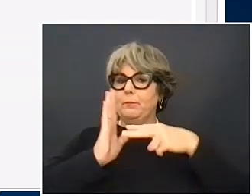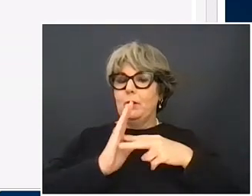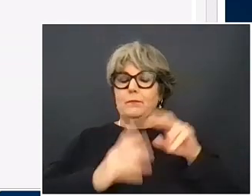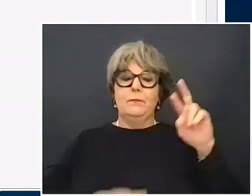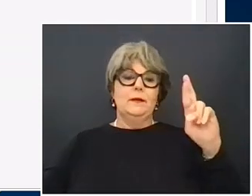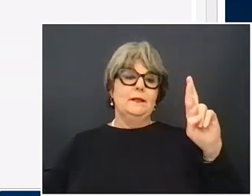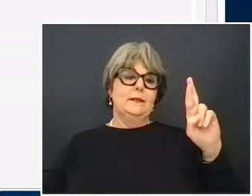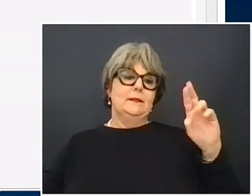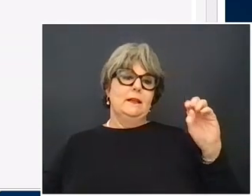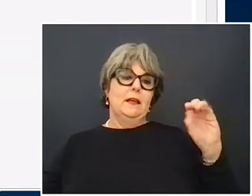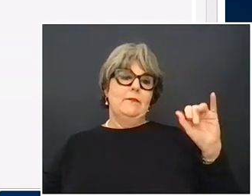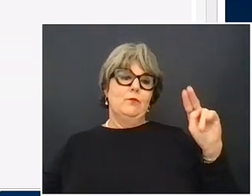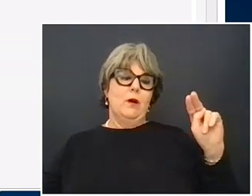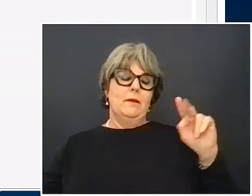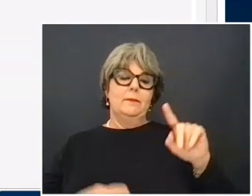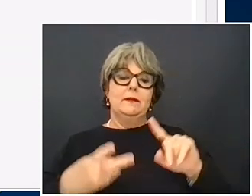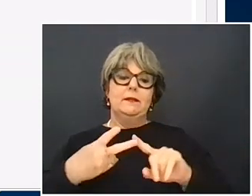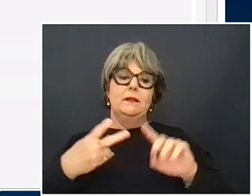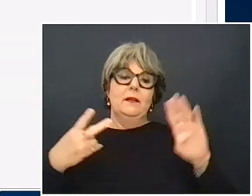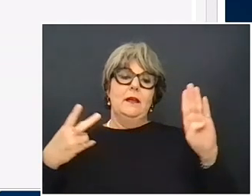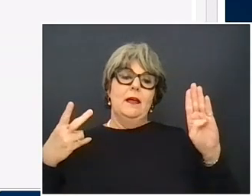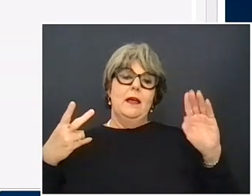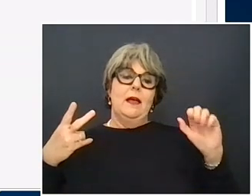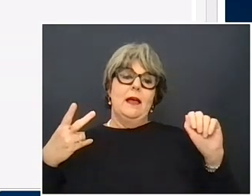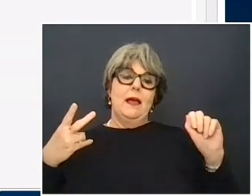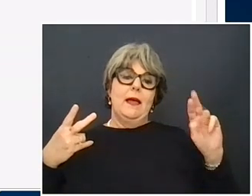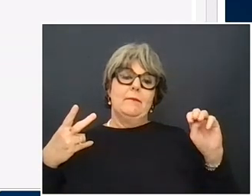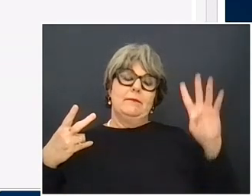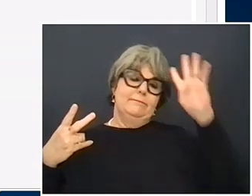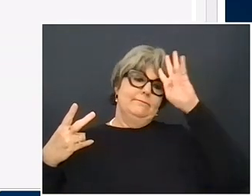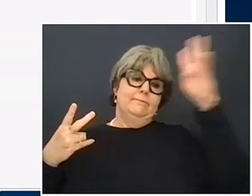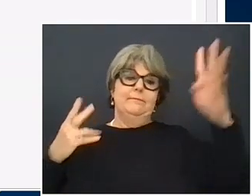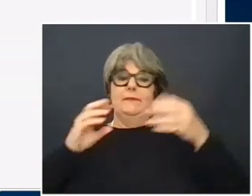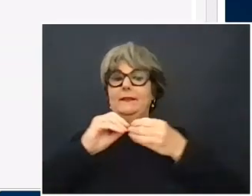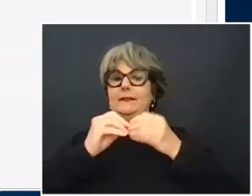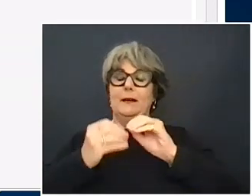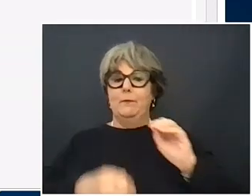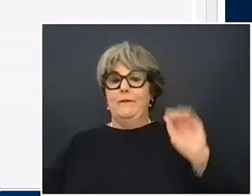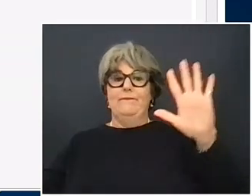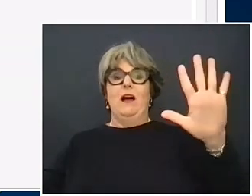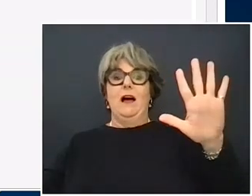about because five is an arbitrary number. For this purpose, there may- you know,